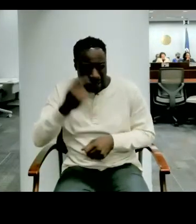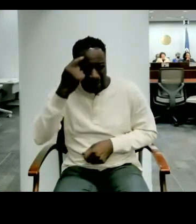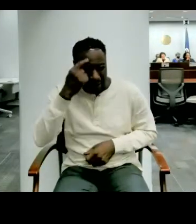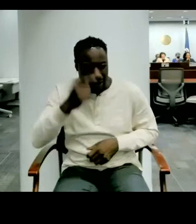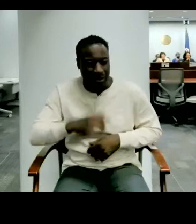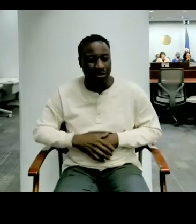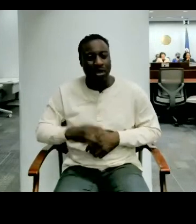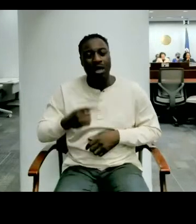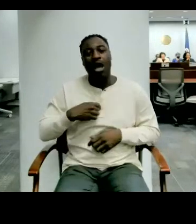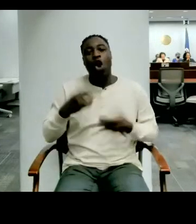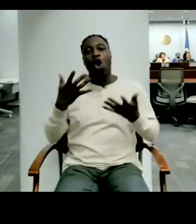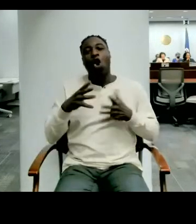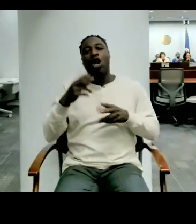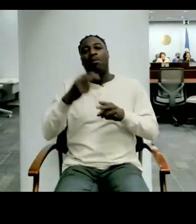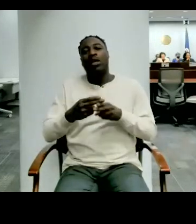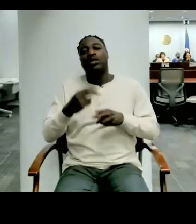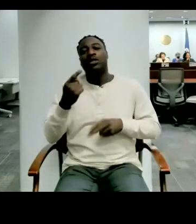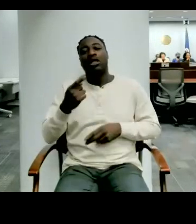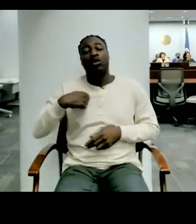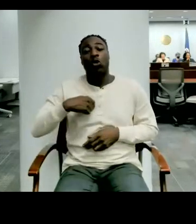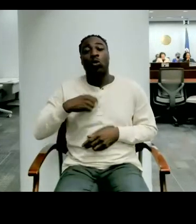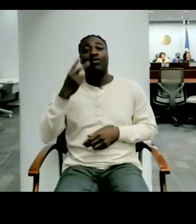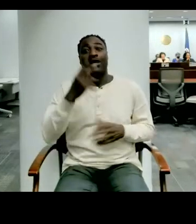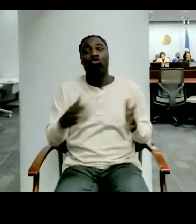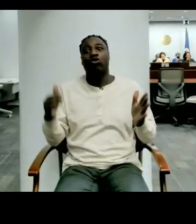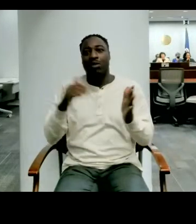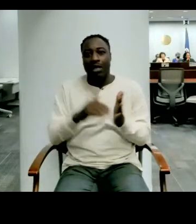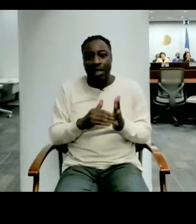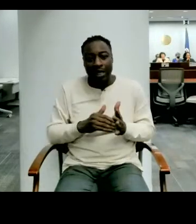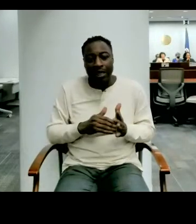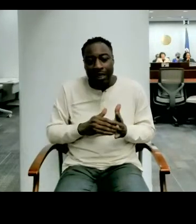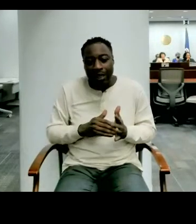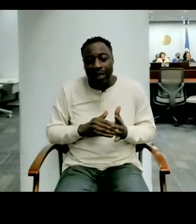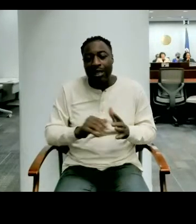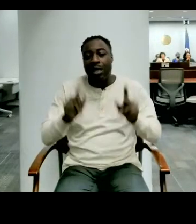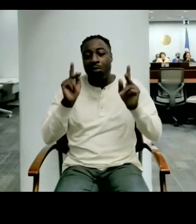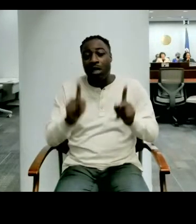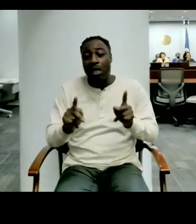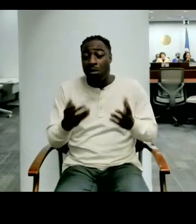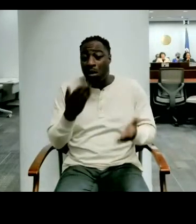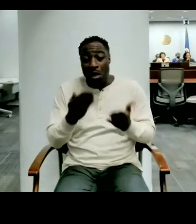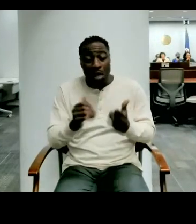this before as well but something we have seen repeatedly is that individuals might not know that